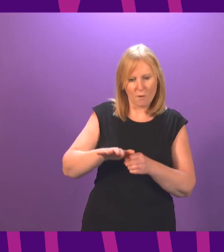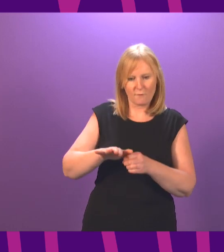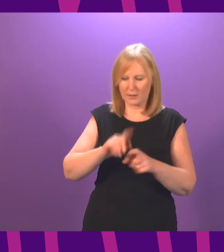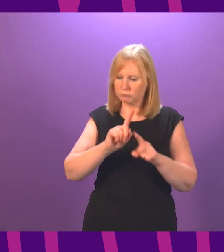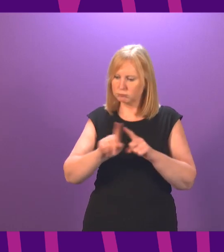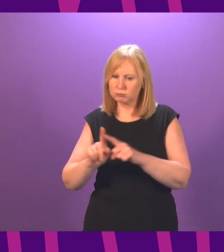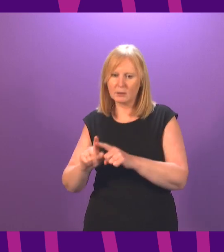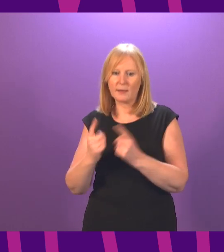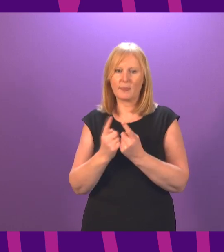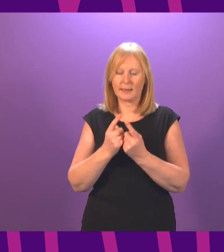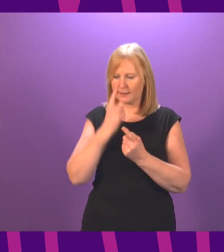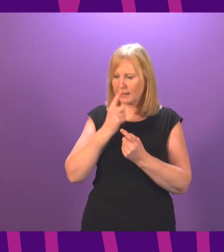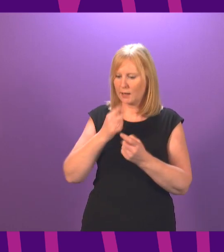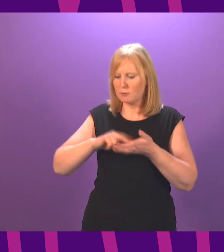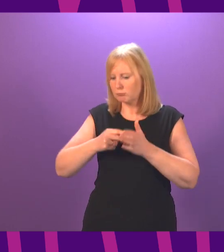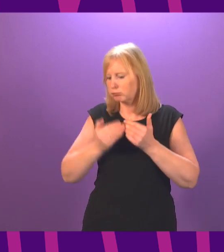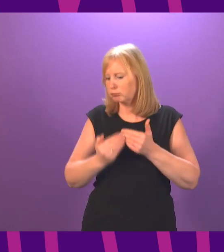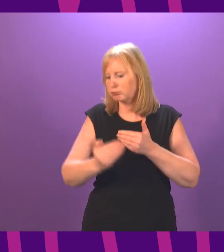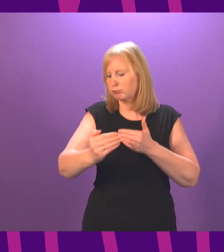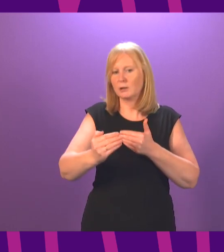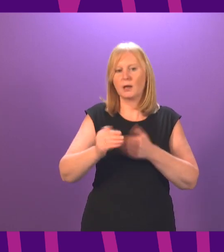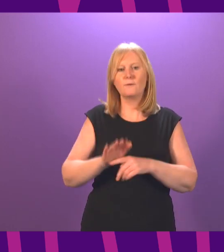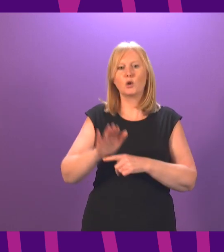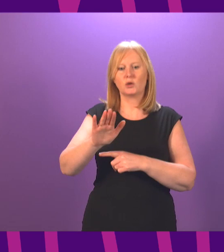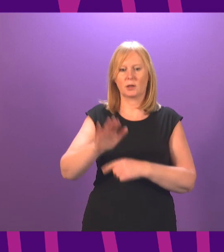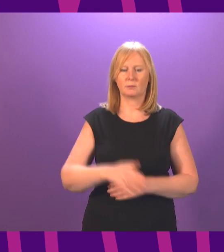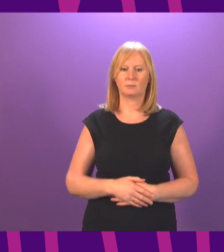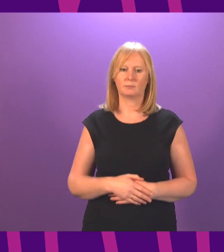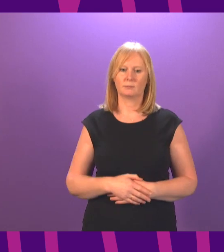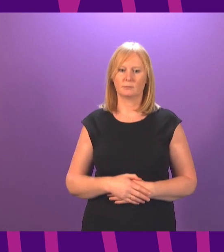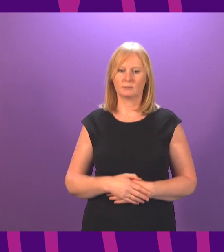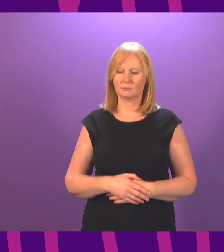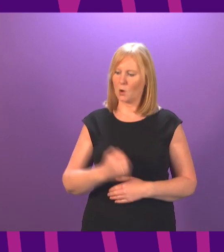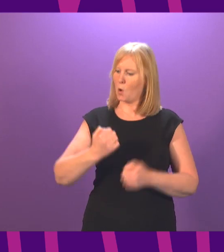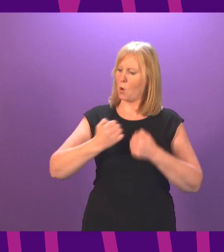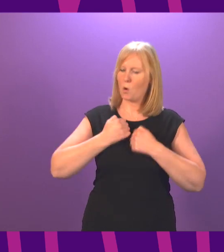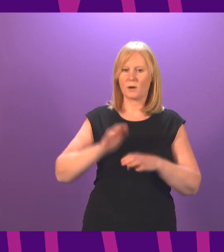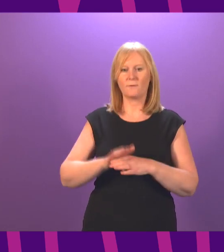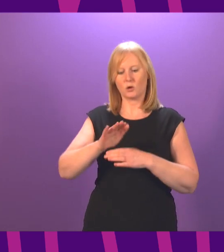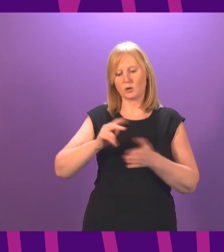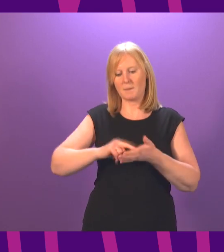and charting our own future. It is the positive prospect of charting our own future, being